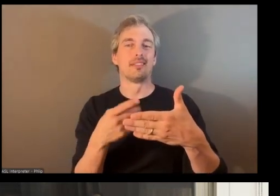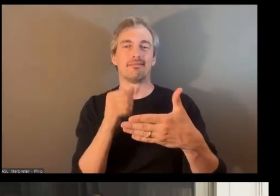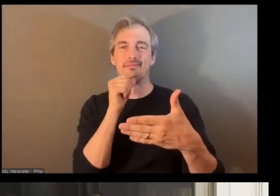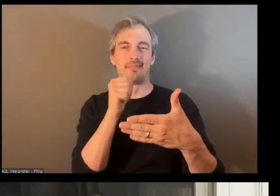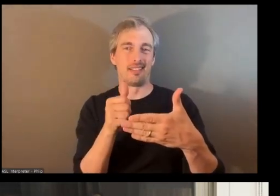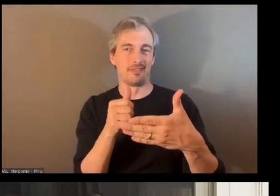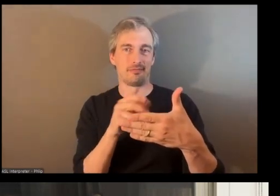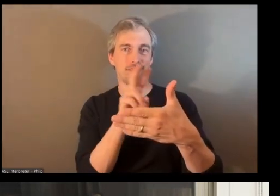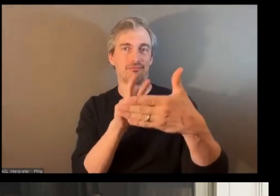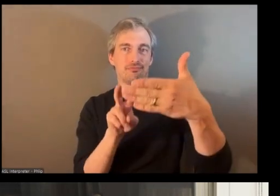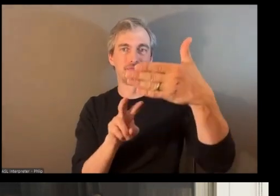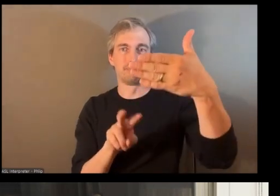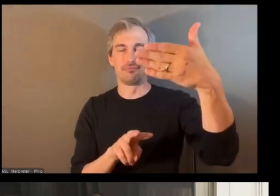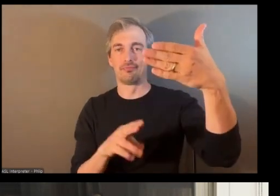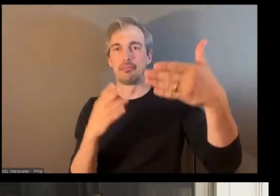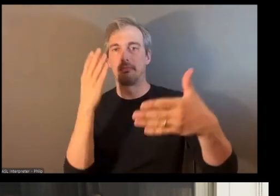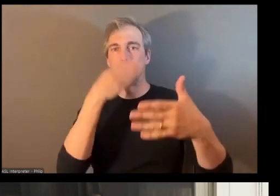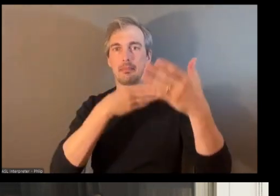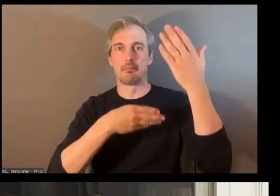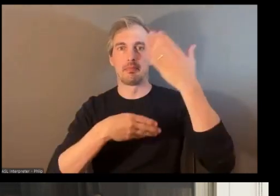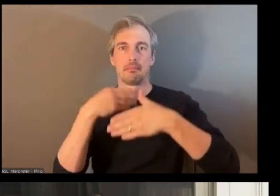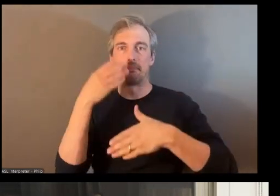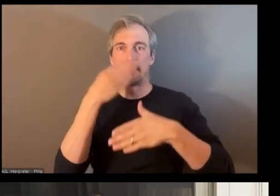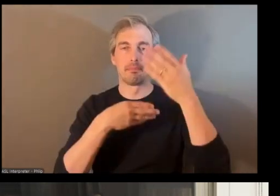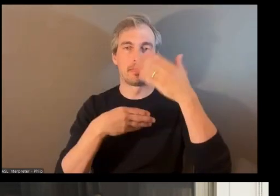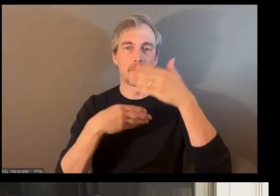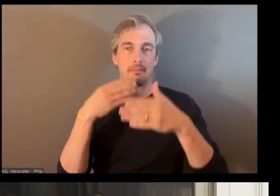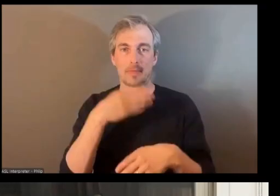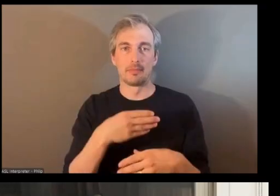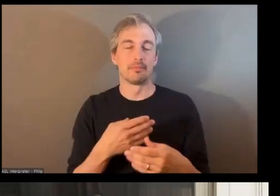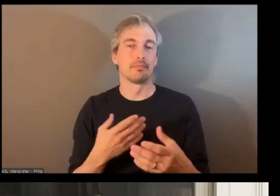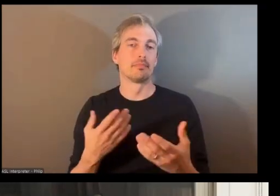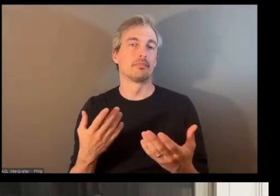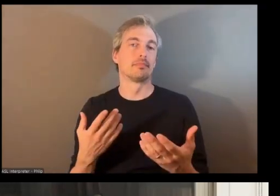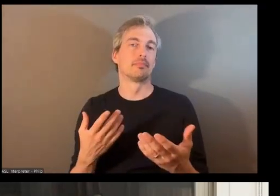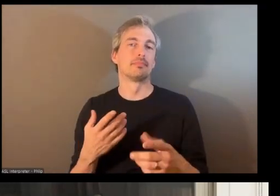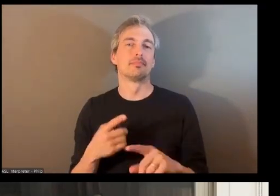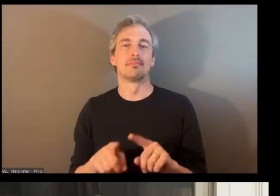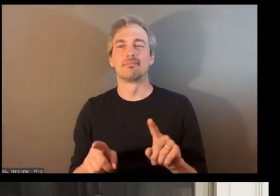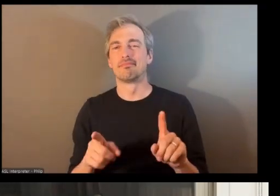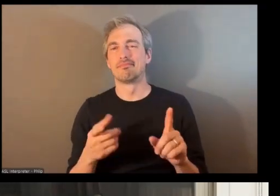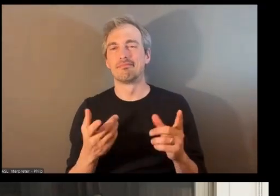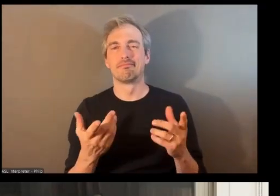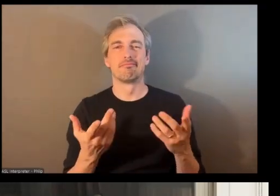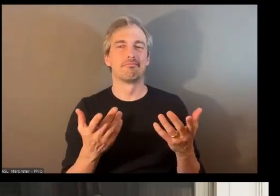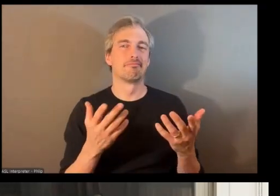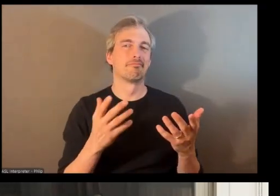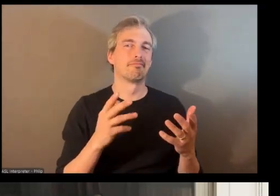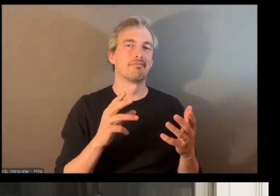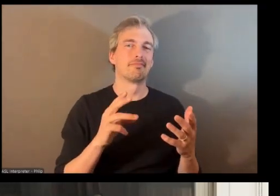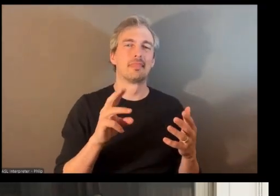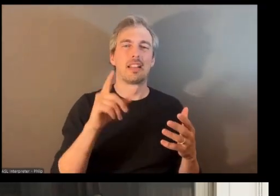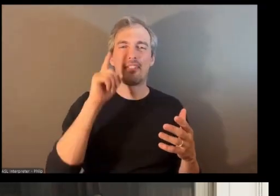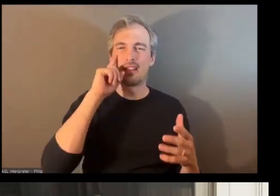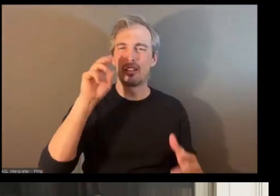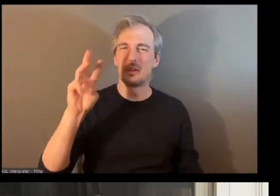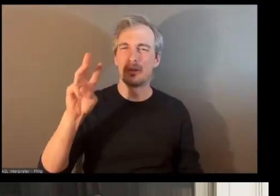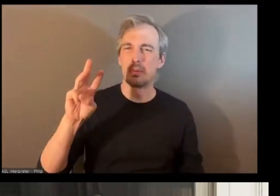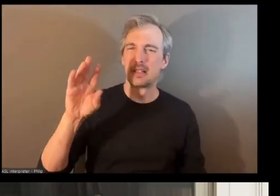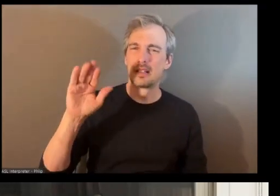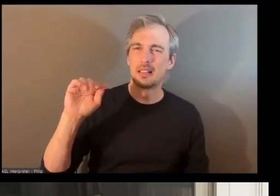website, I feel like... With the WCAG guidelines, we have some terms